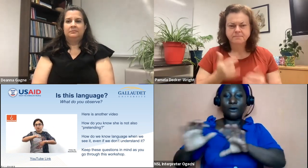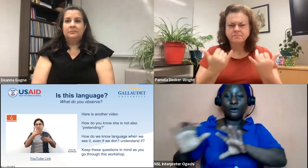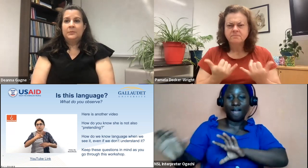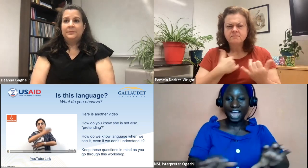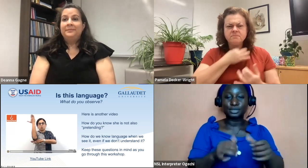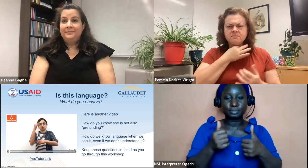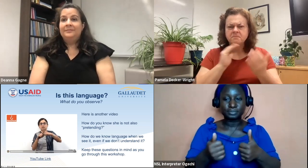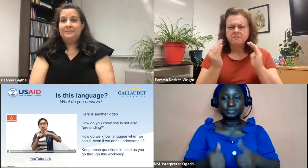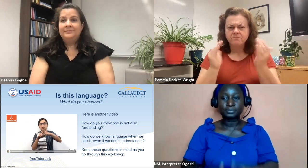all right. You can pause it.